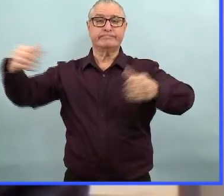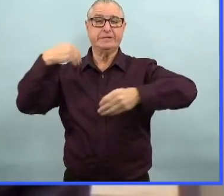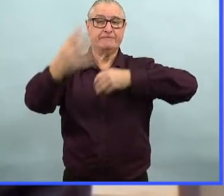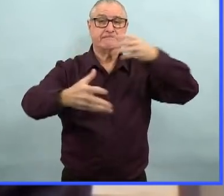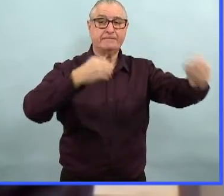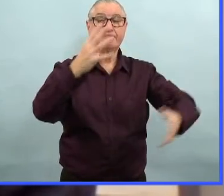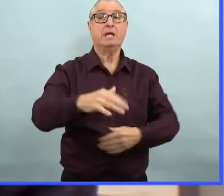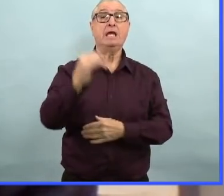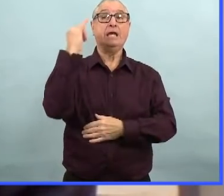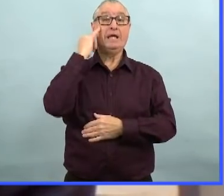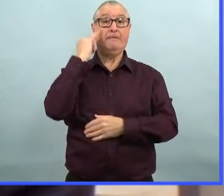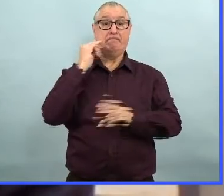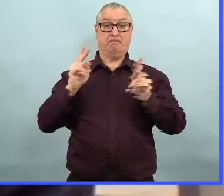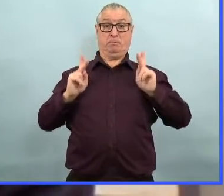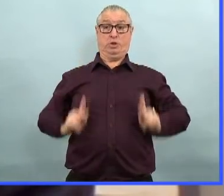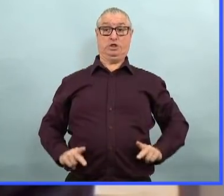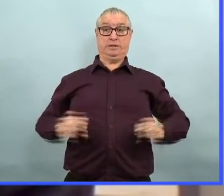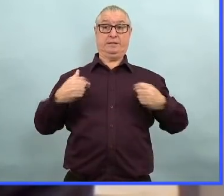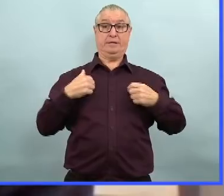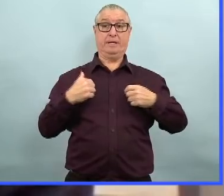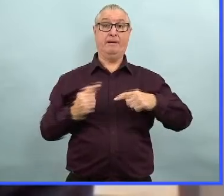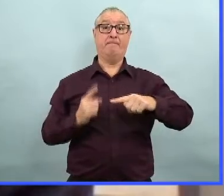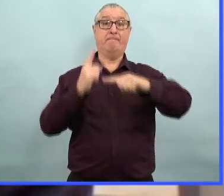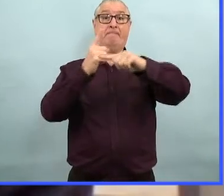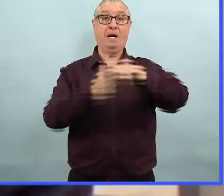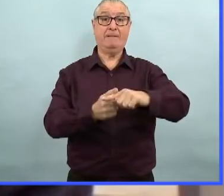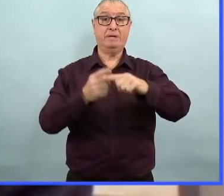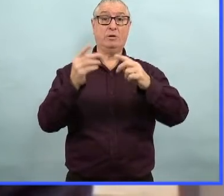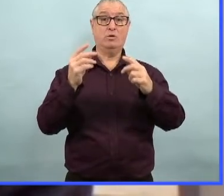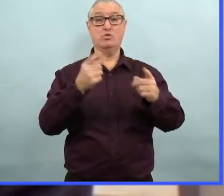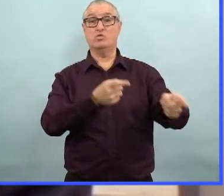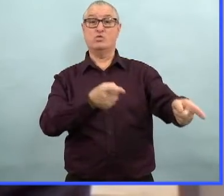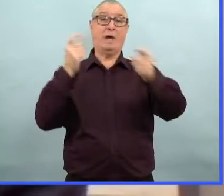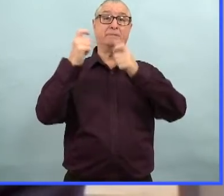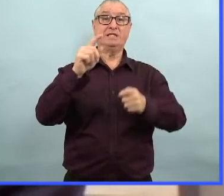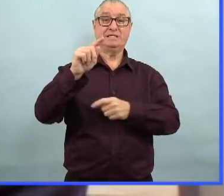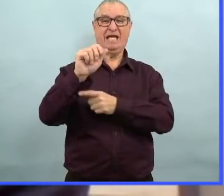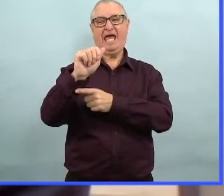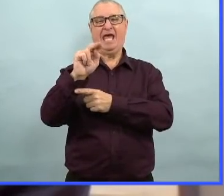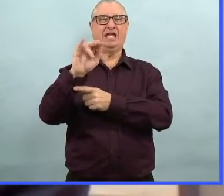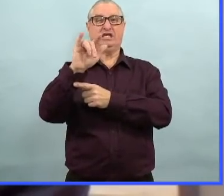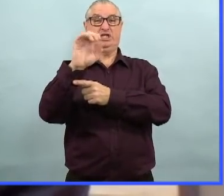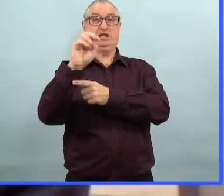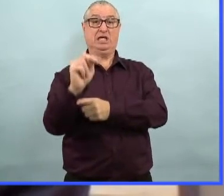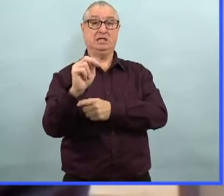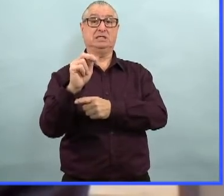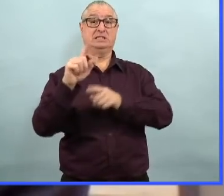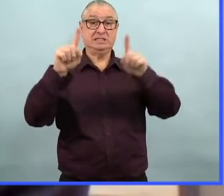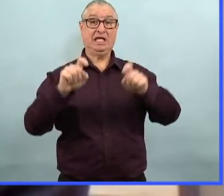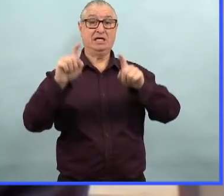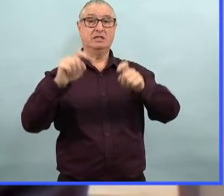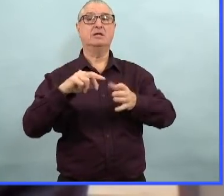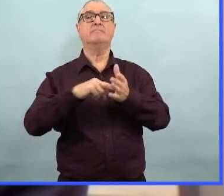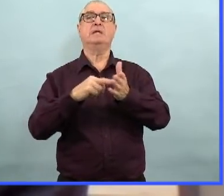this will help with that backlog help with some of those wait times um and again the result of